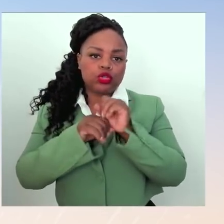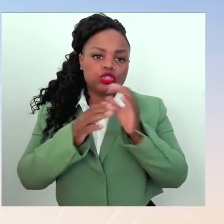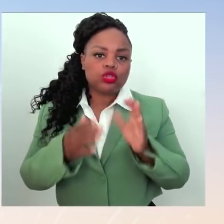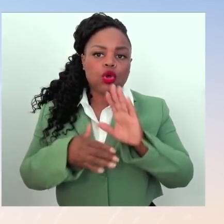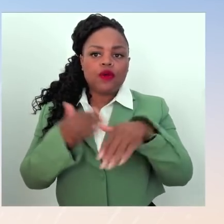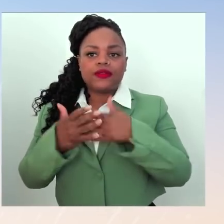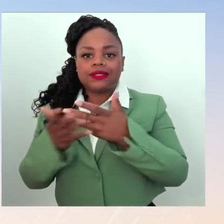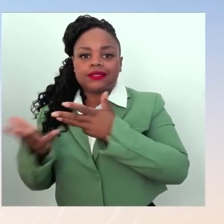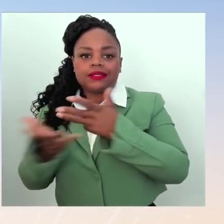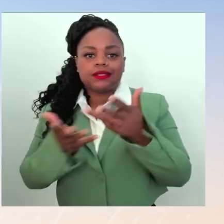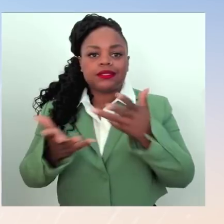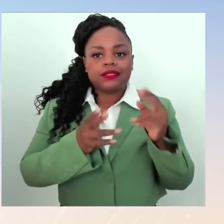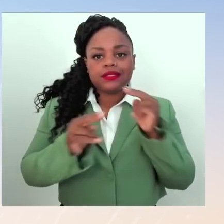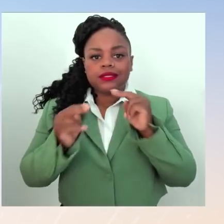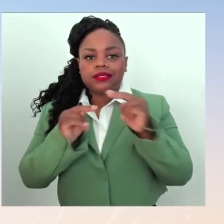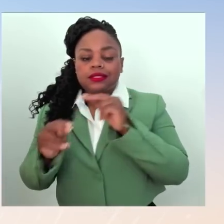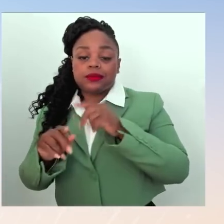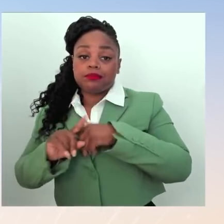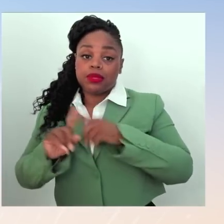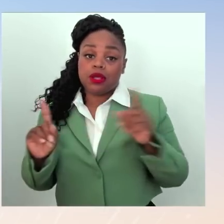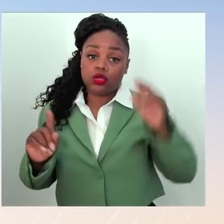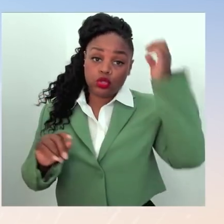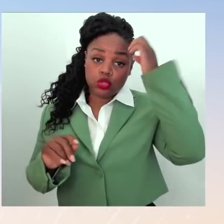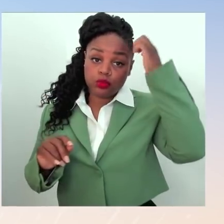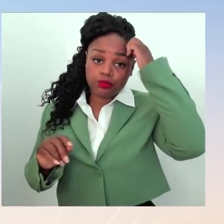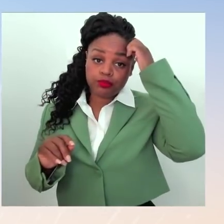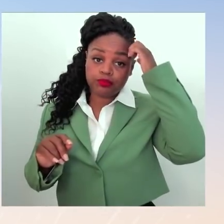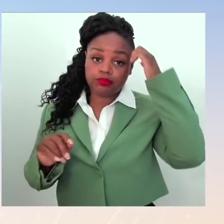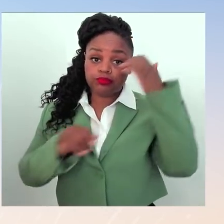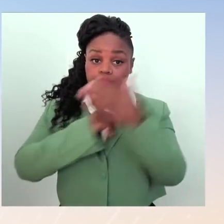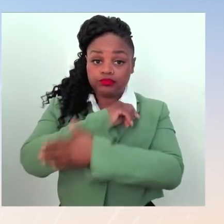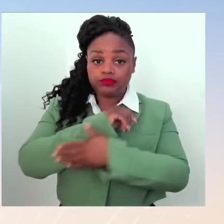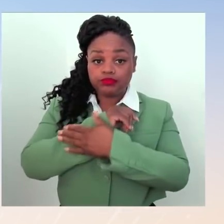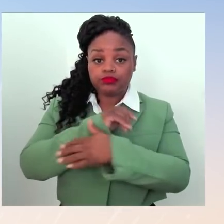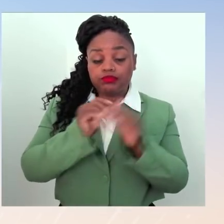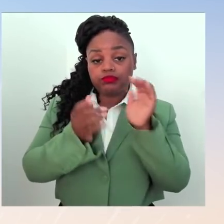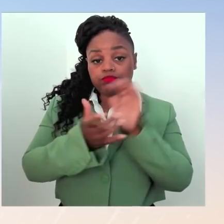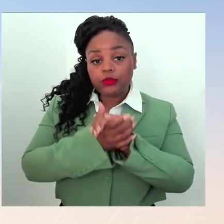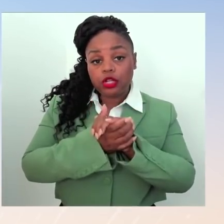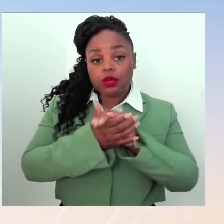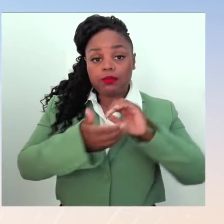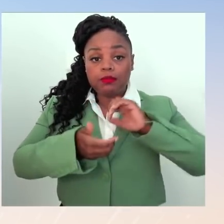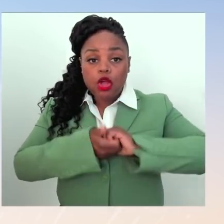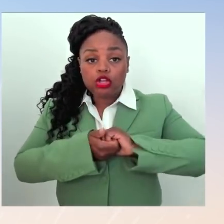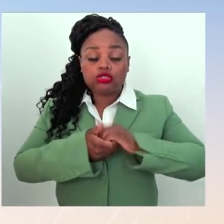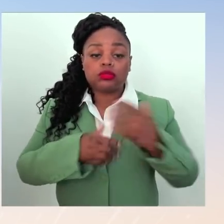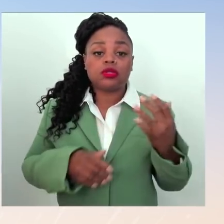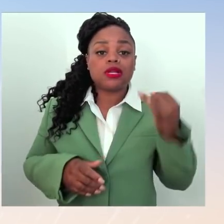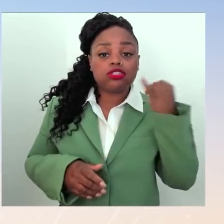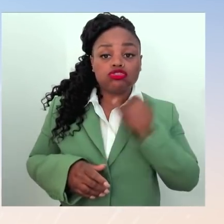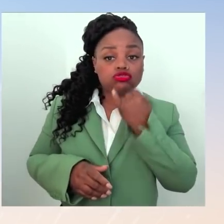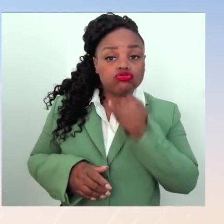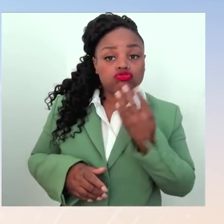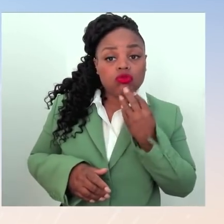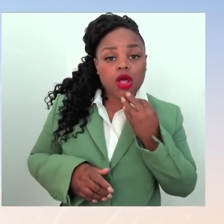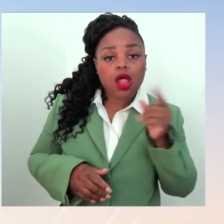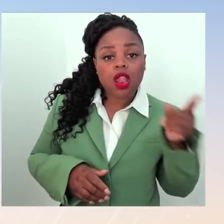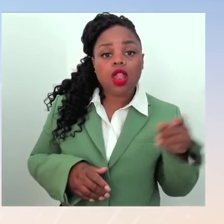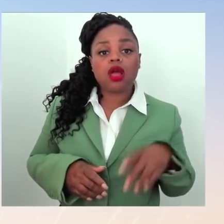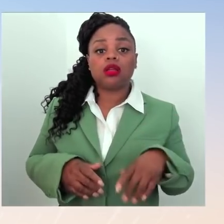or other leaders in the world are having, whether it's with President Putin, as long as they are also engrazing [sic] engaging with Ukrainian leadership,